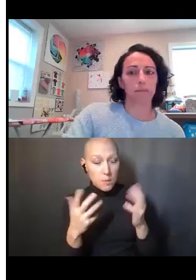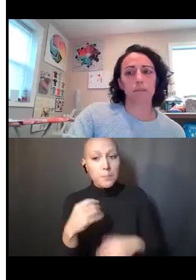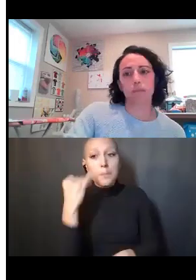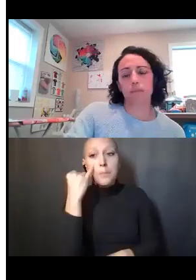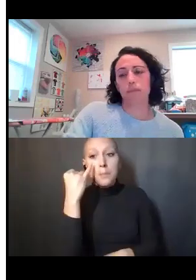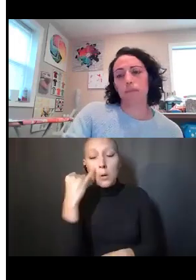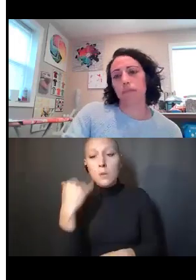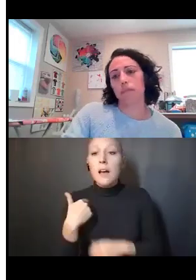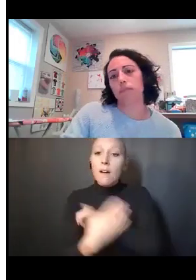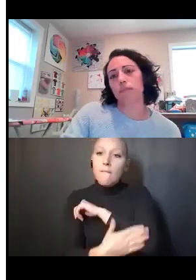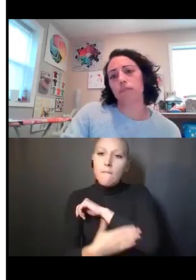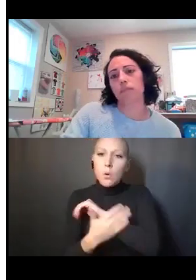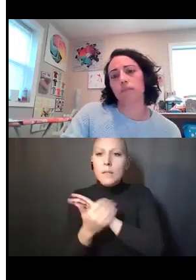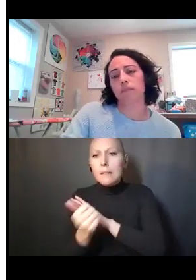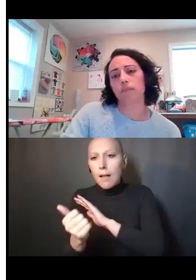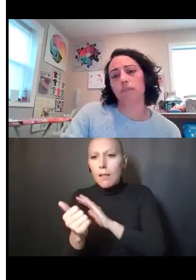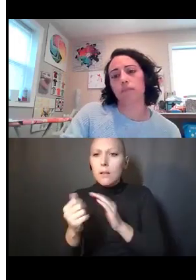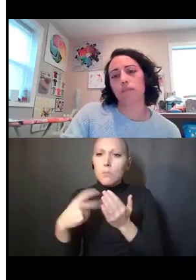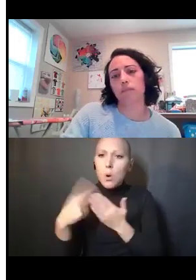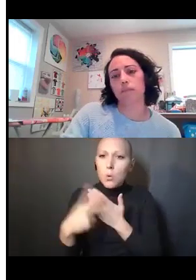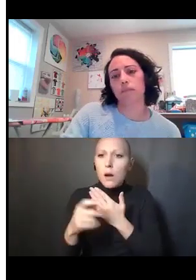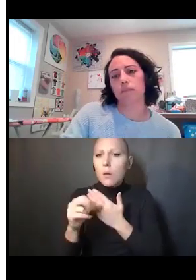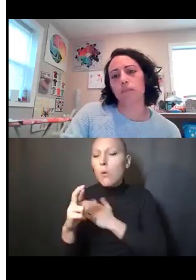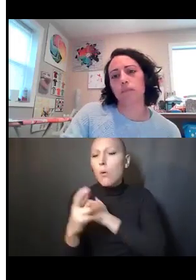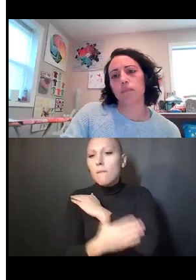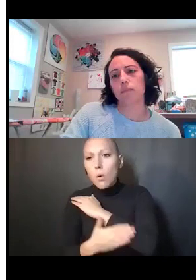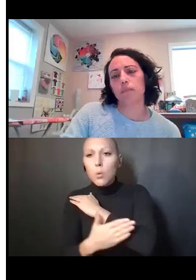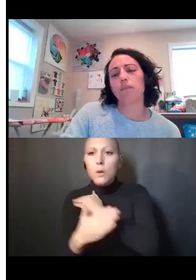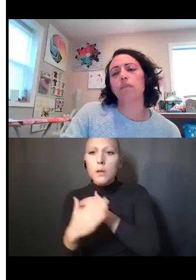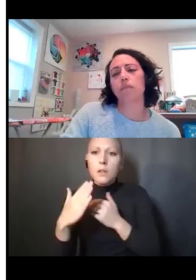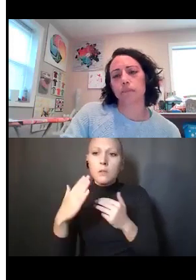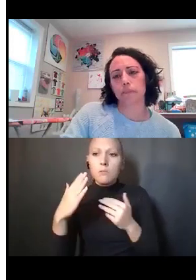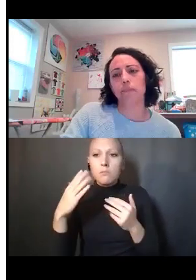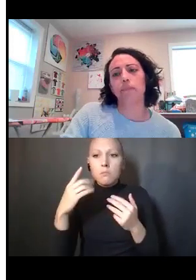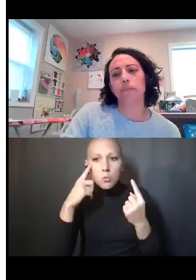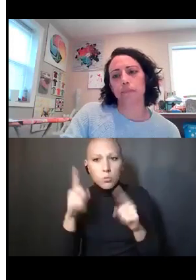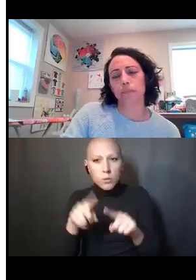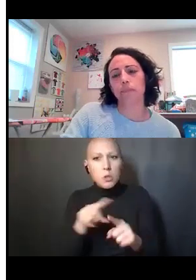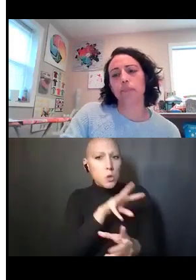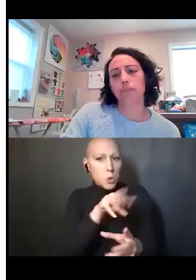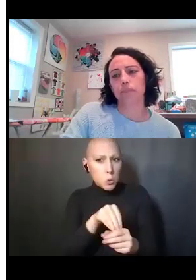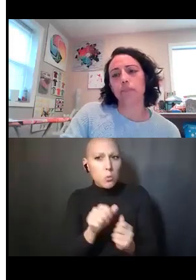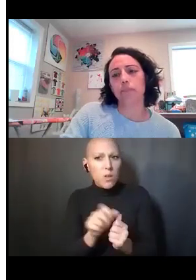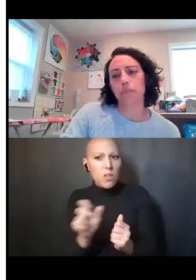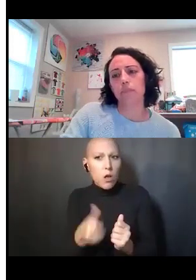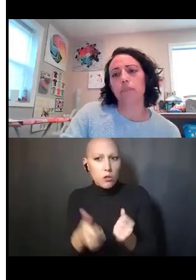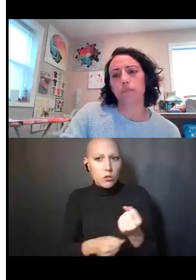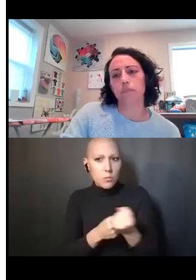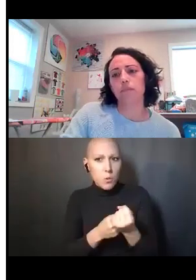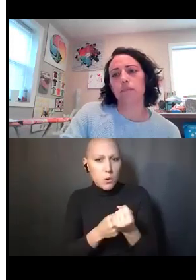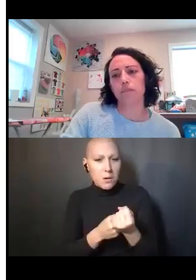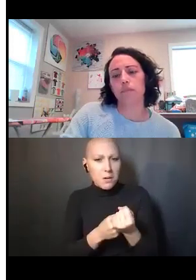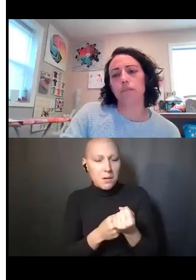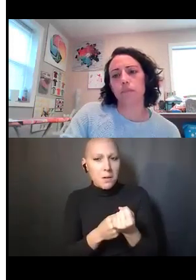or a foreign agreement that is included in the other support, and it's not in English it needs to be translated.